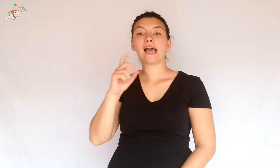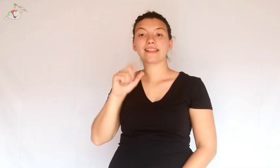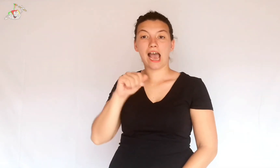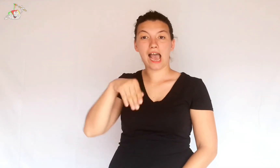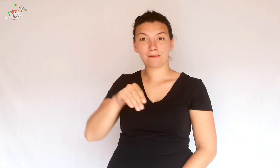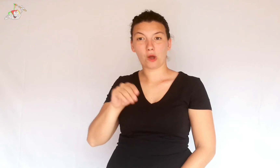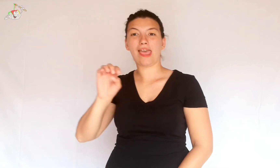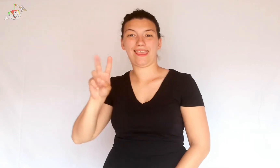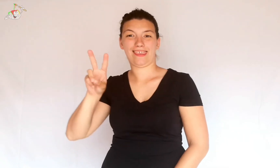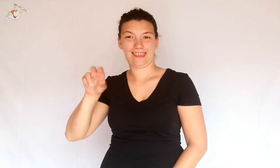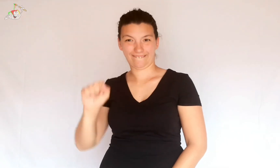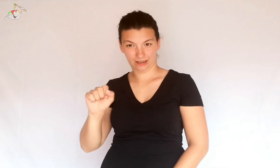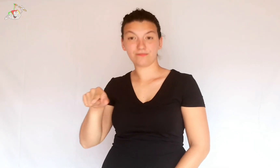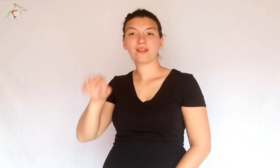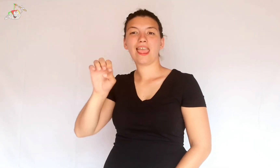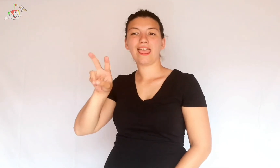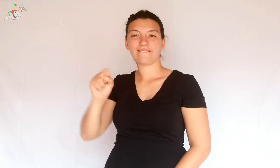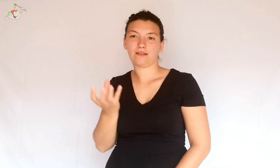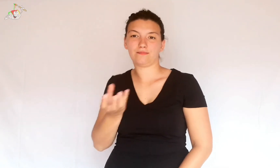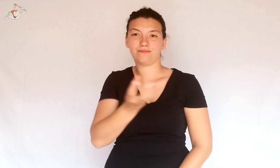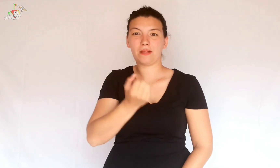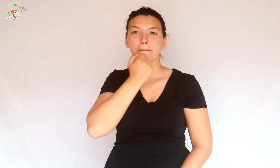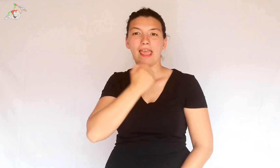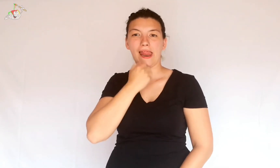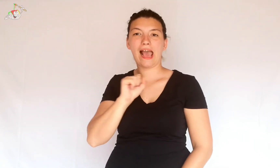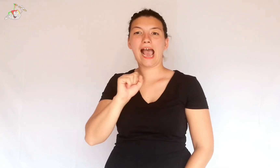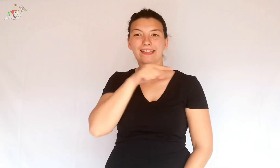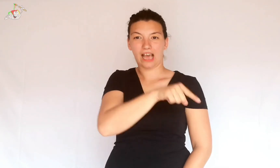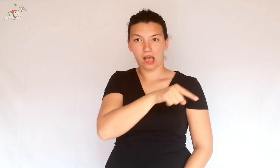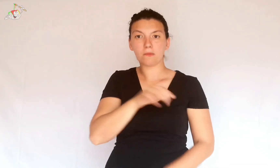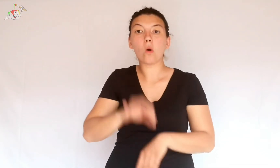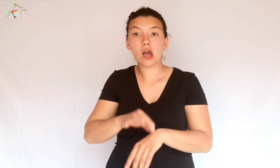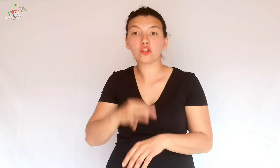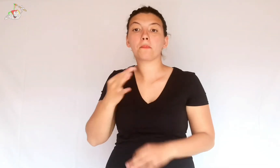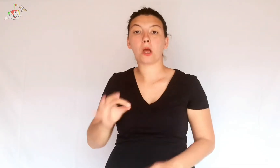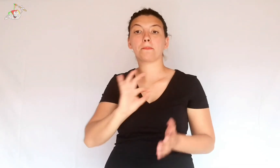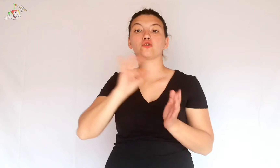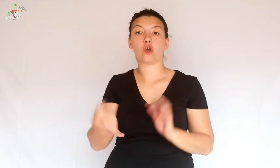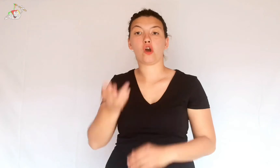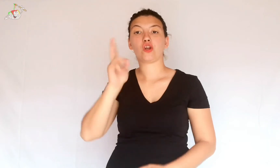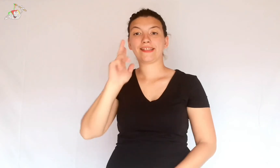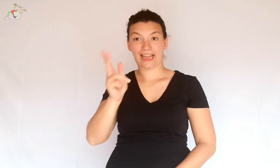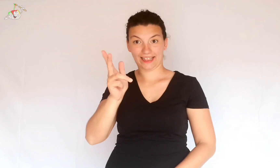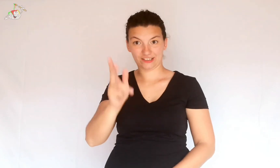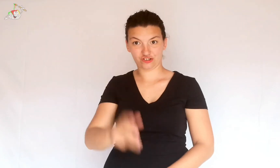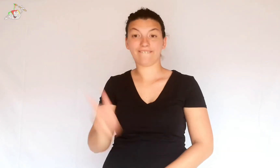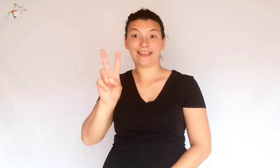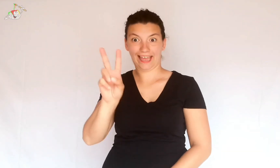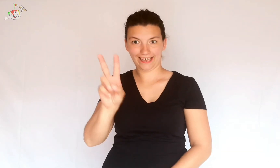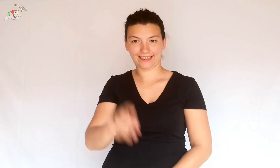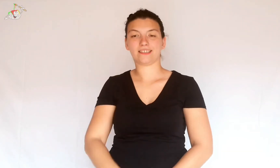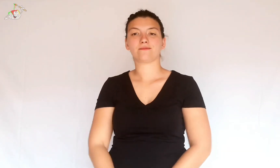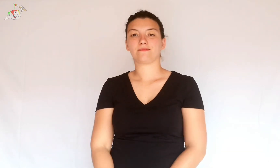One is about Adam and Eve. When Eve gave the apple to Adam it was Friday the 13th.